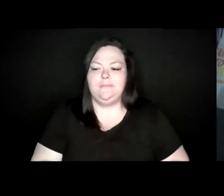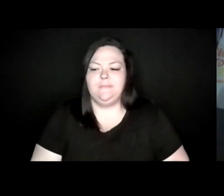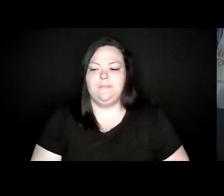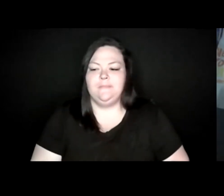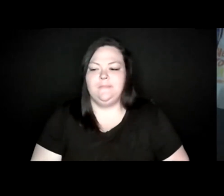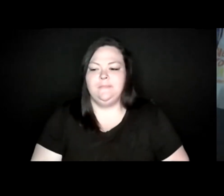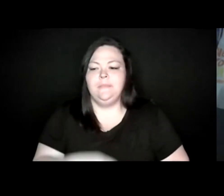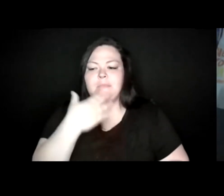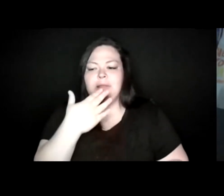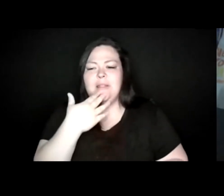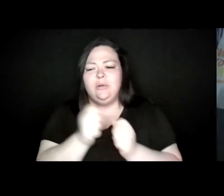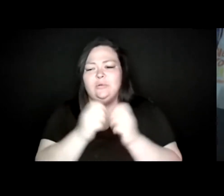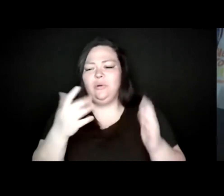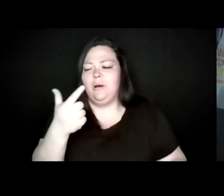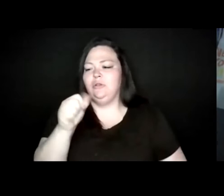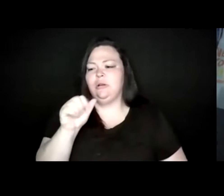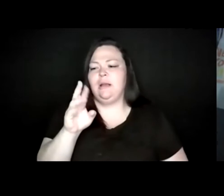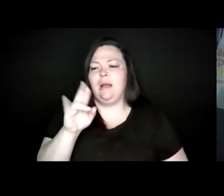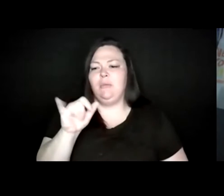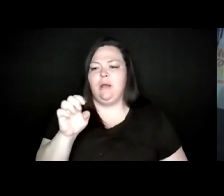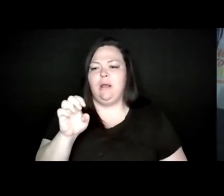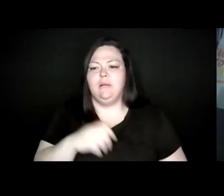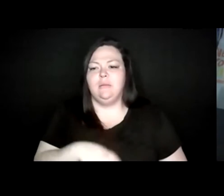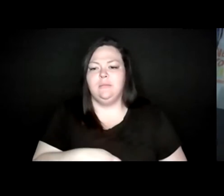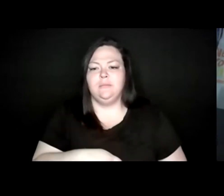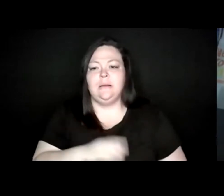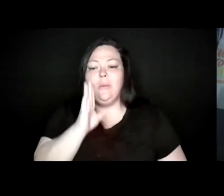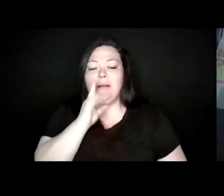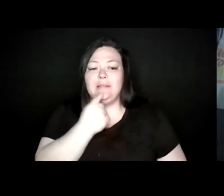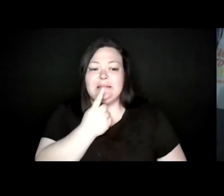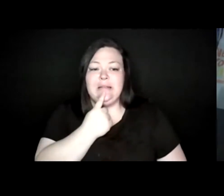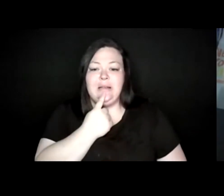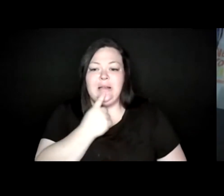Thank you. --Thank you so much Gabrielle, and I have to say I, uh, I'm always like really